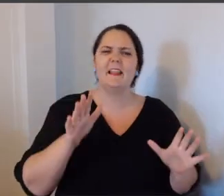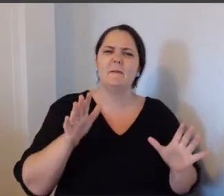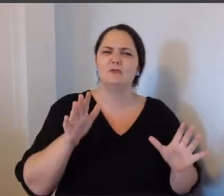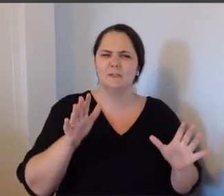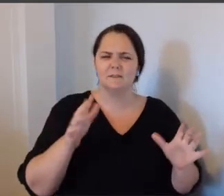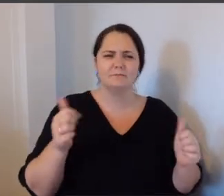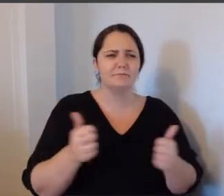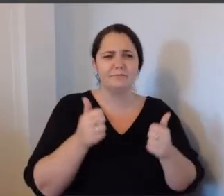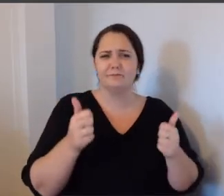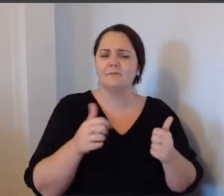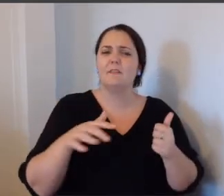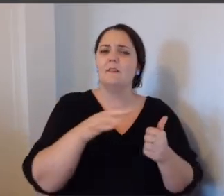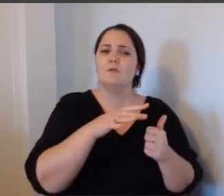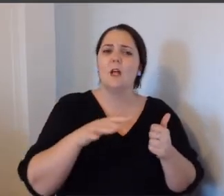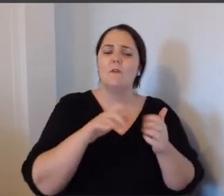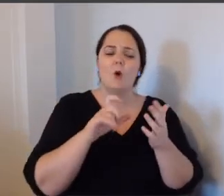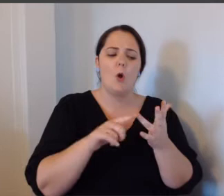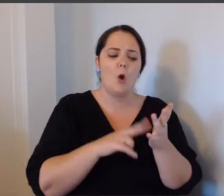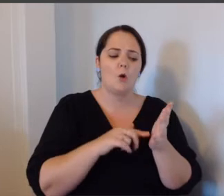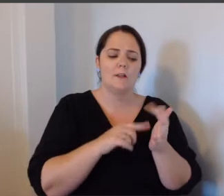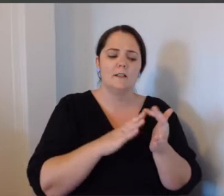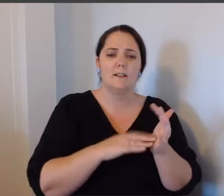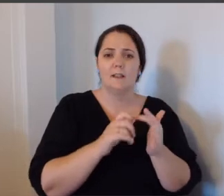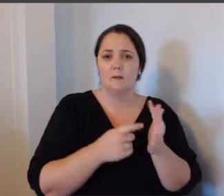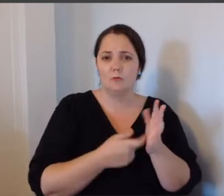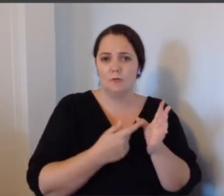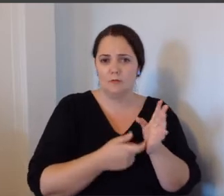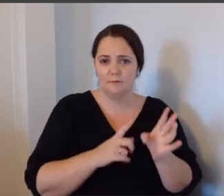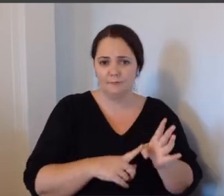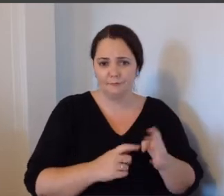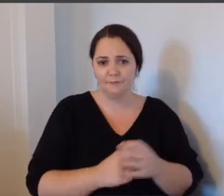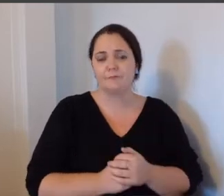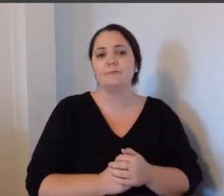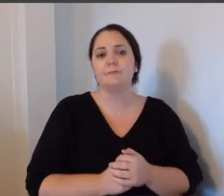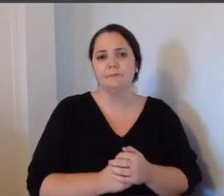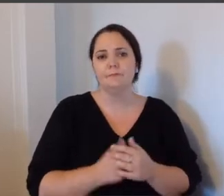not particularly well understood and I thought it might be interesting to ask where and when